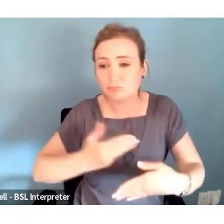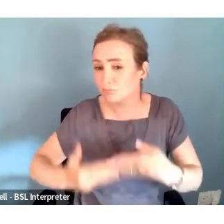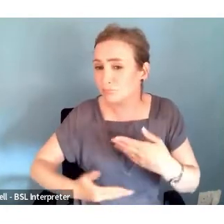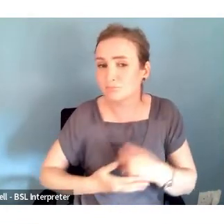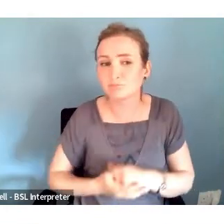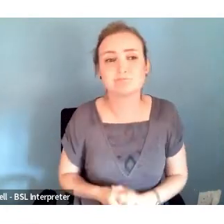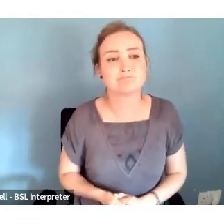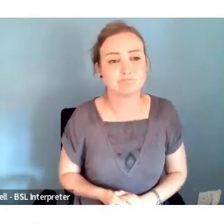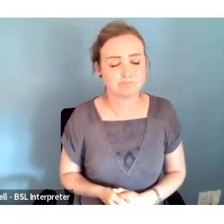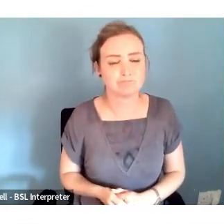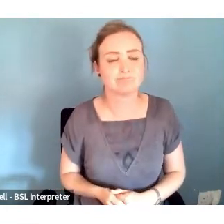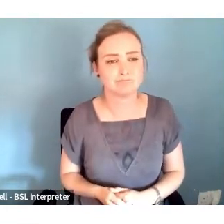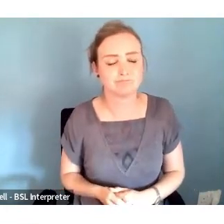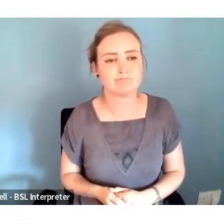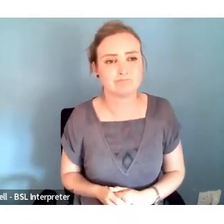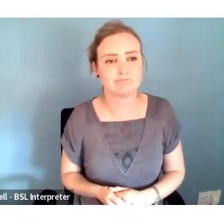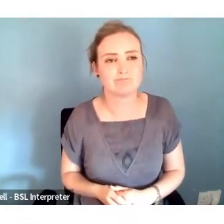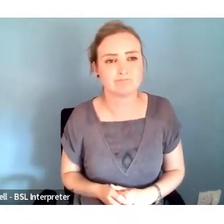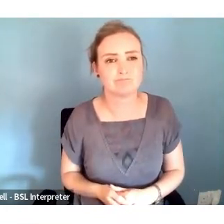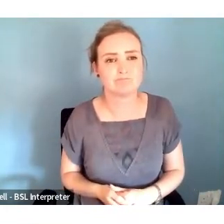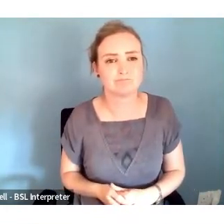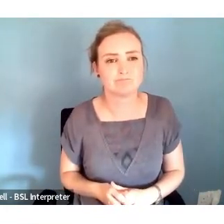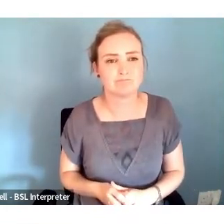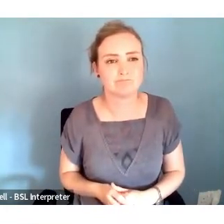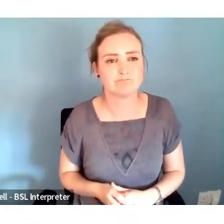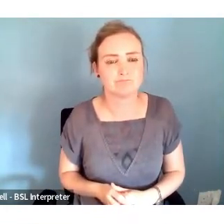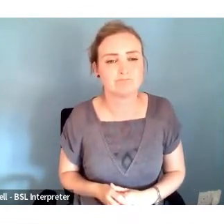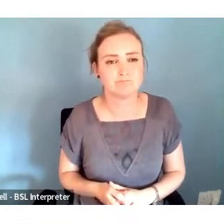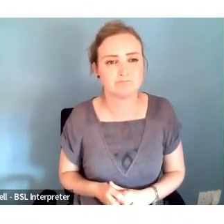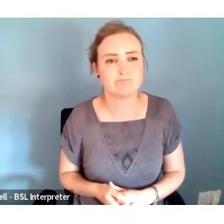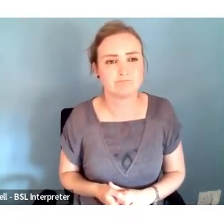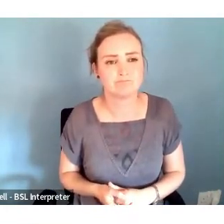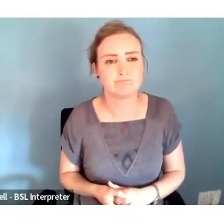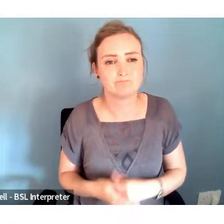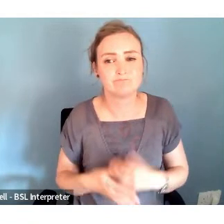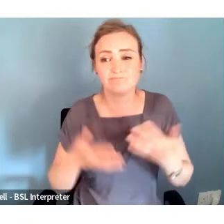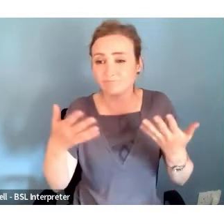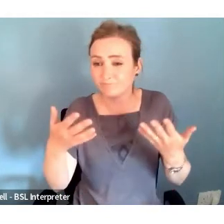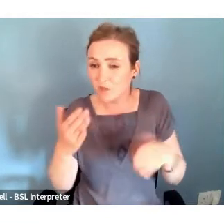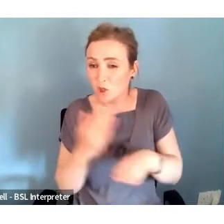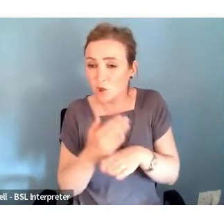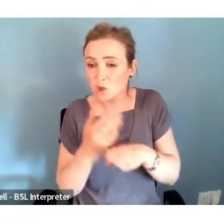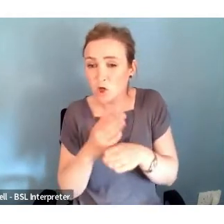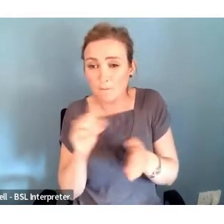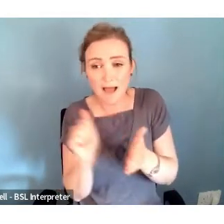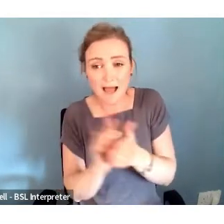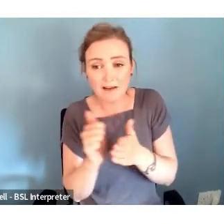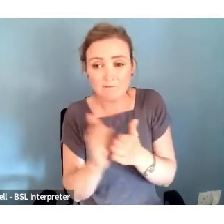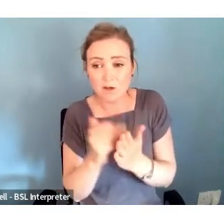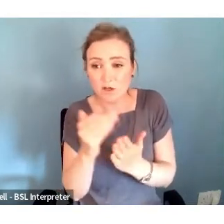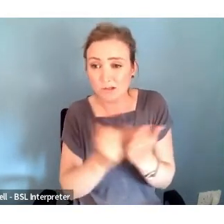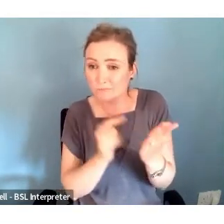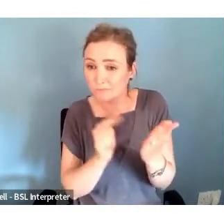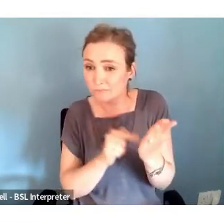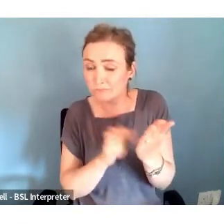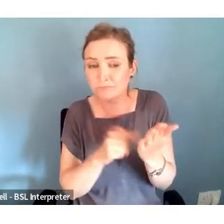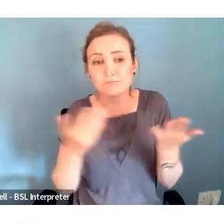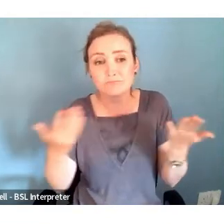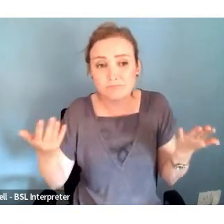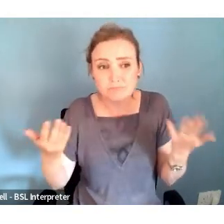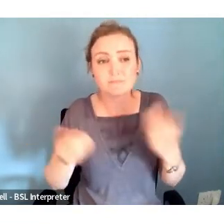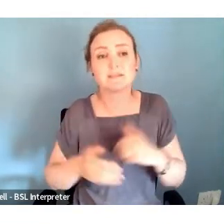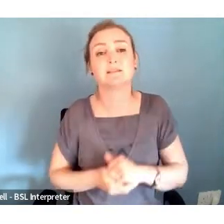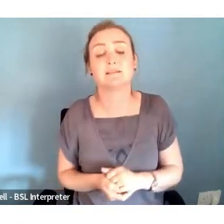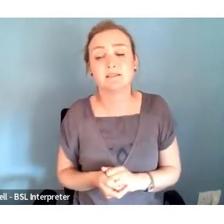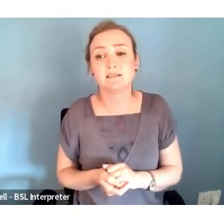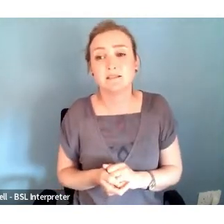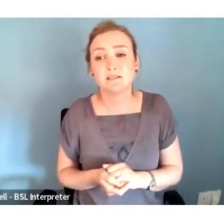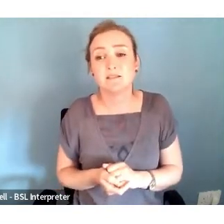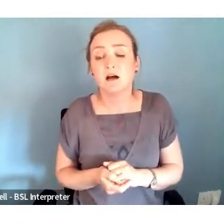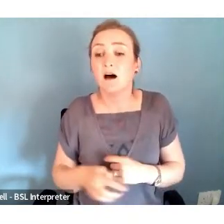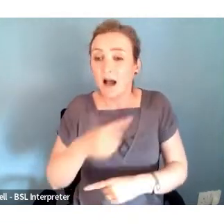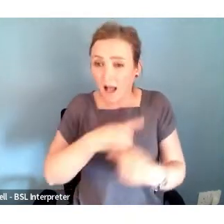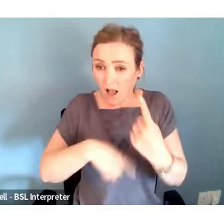description. Then even our clients at Evenbreak,